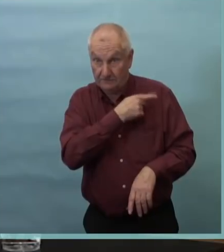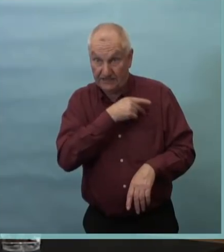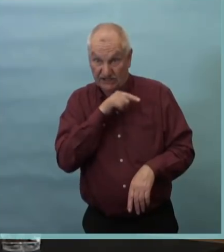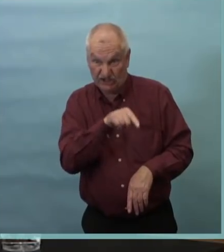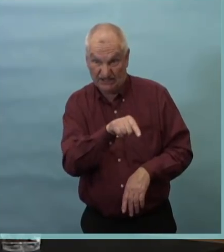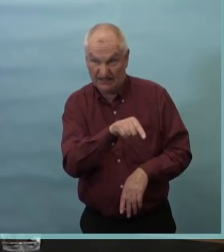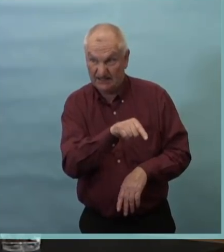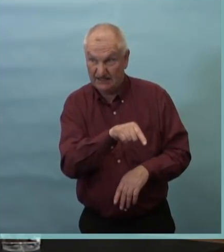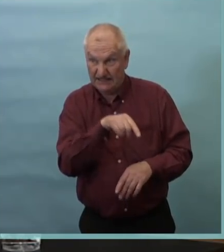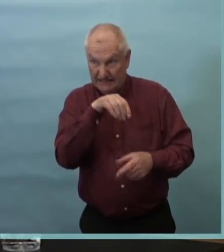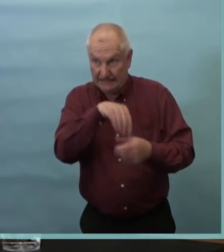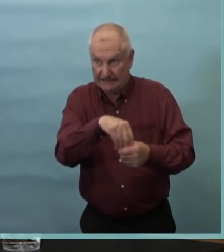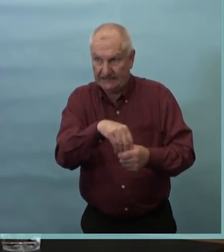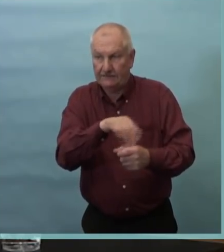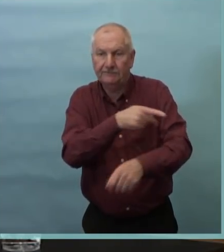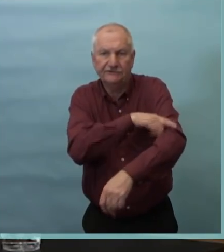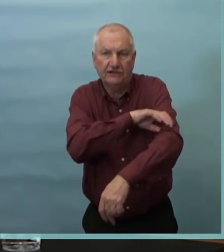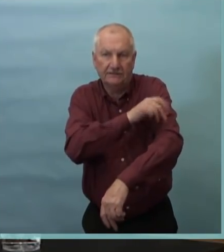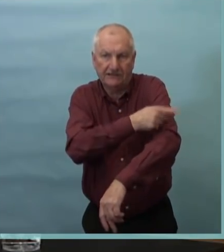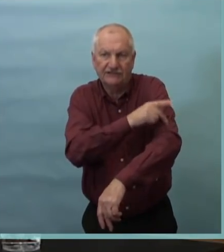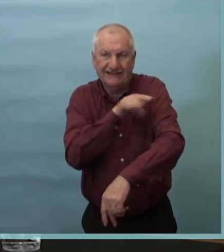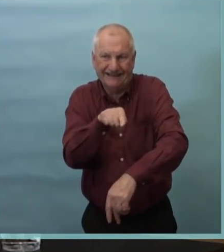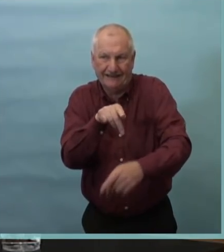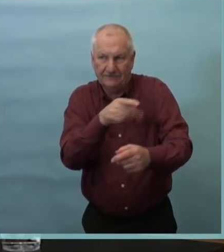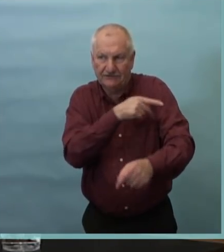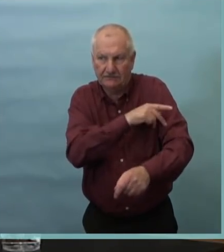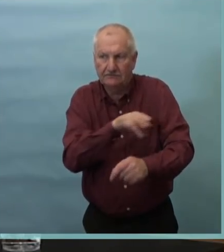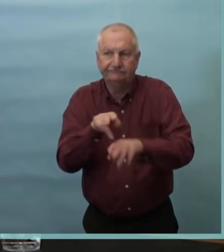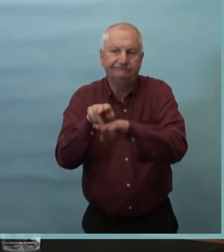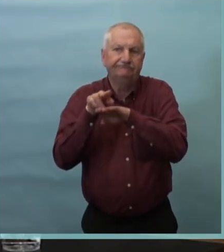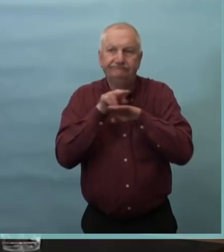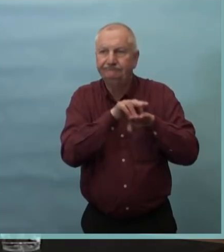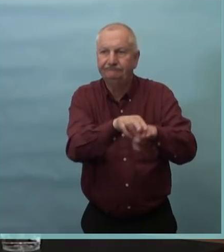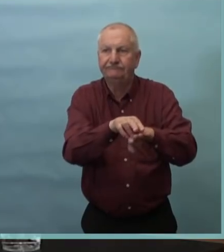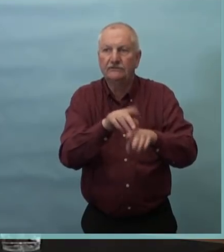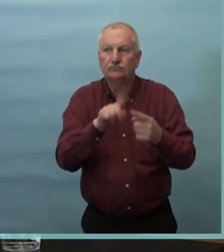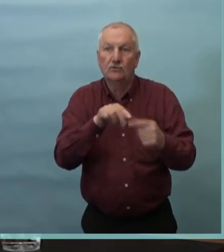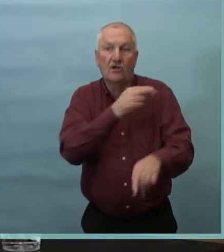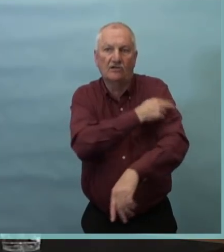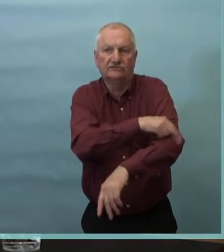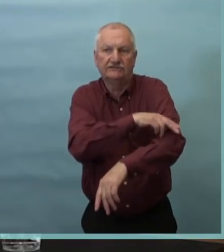and investigations revealed that it likely wasn't in the infectious period